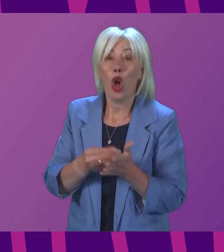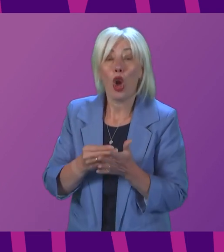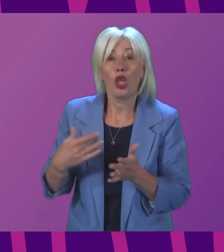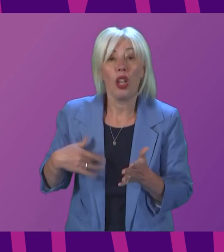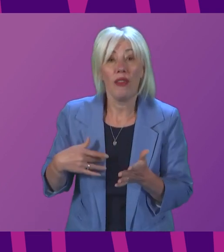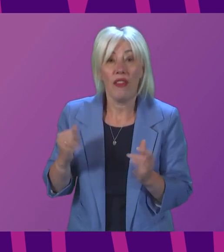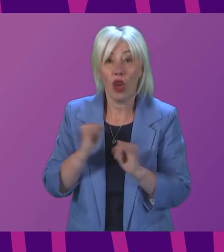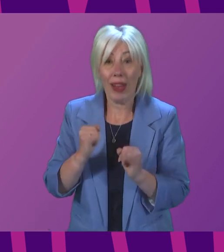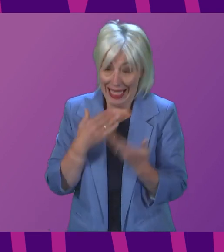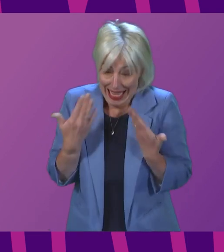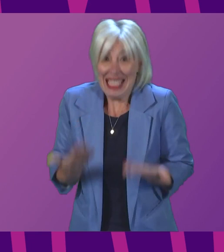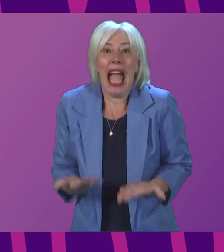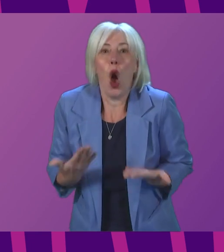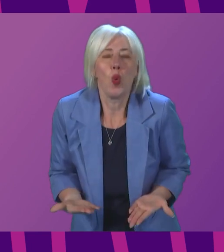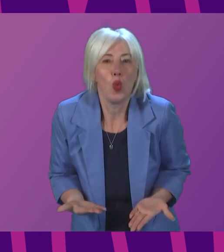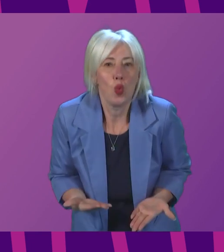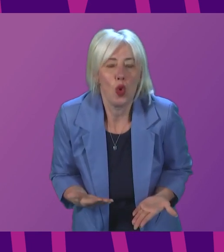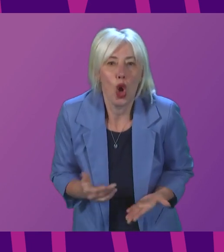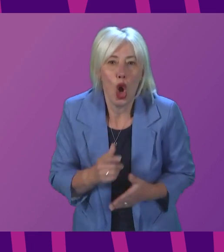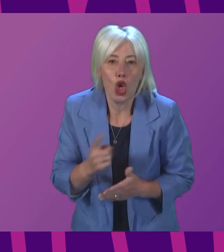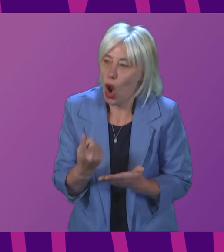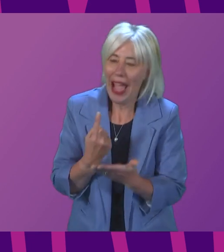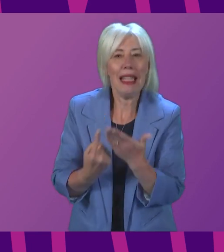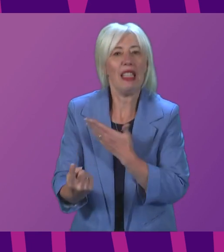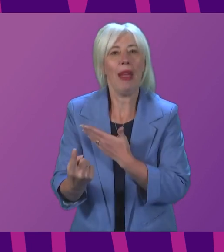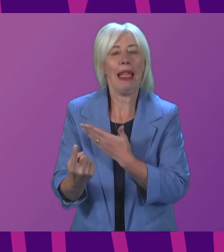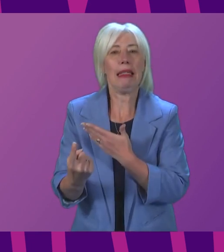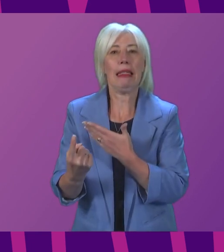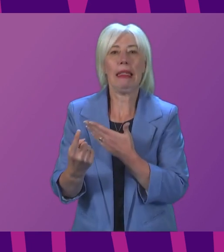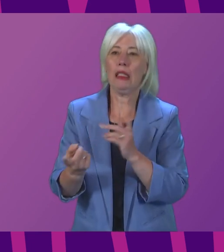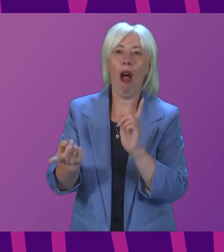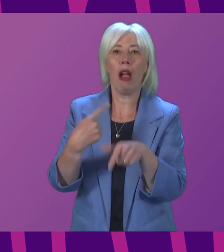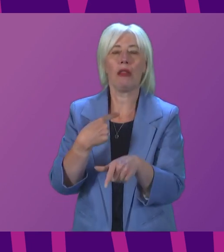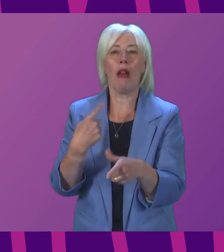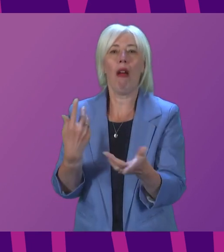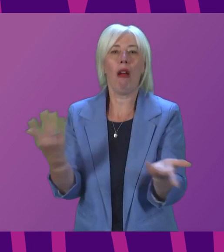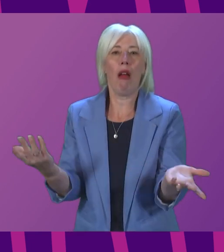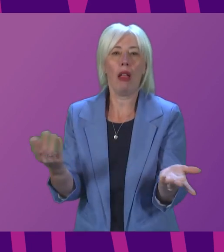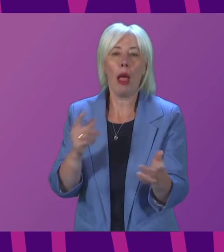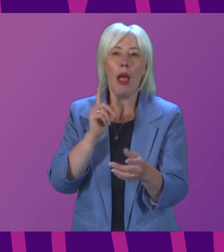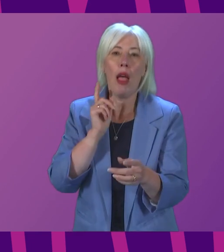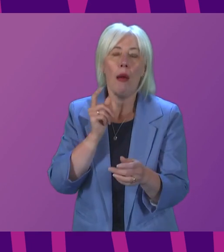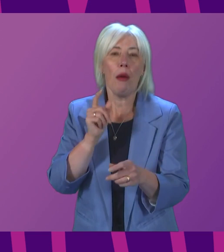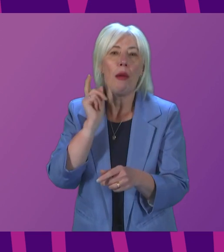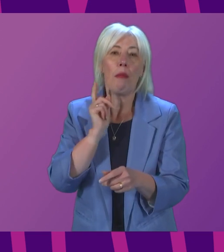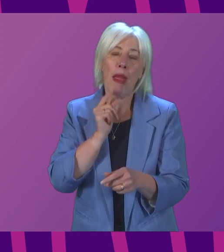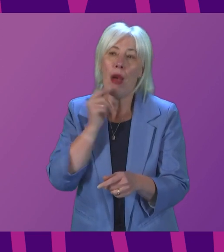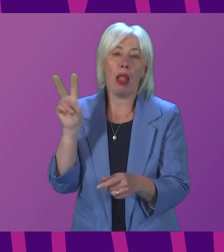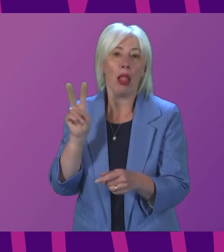right now. There is no independence or constitutional answer to that question. People’s bills are going up, whether they voted yes or no.